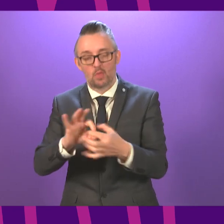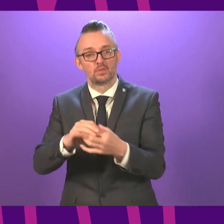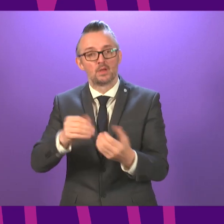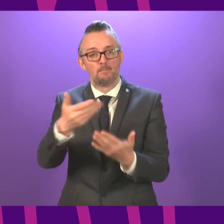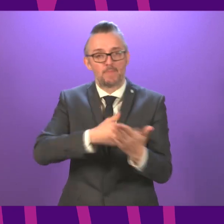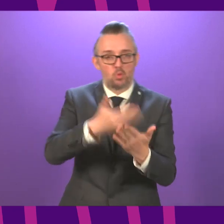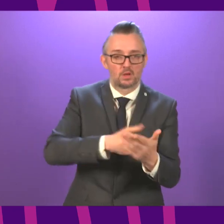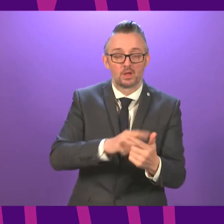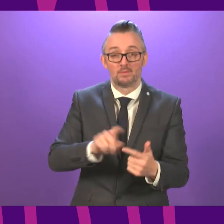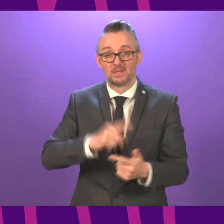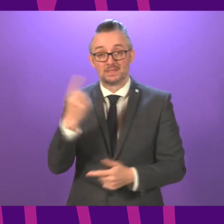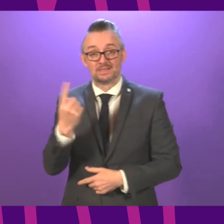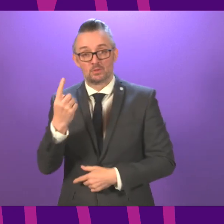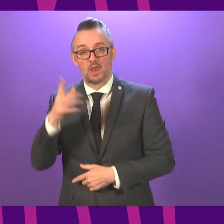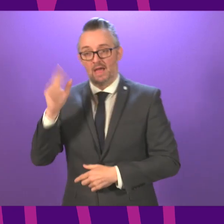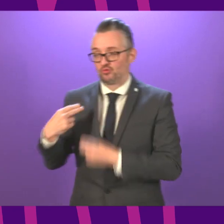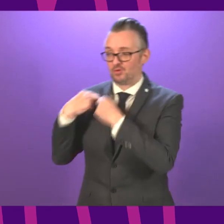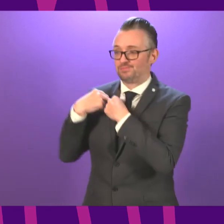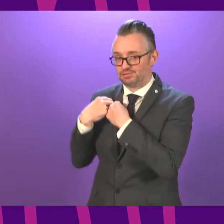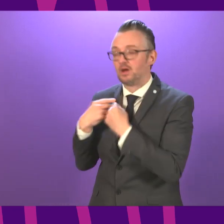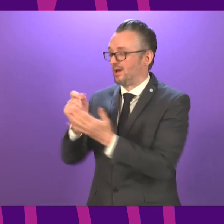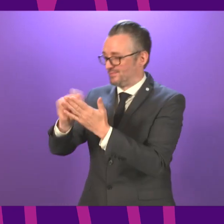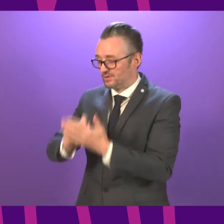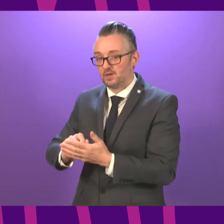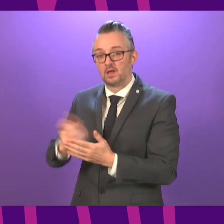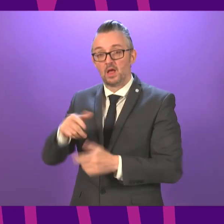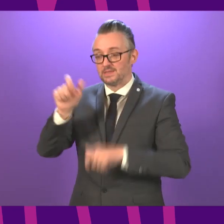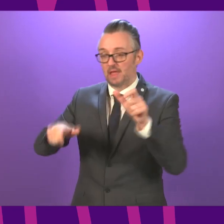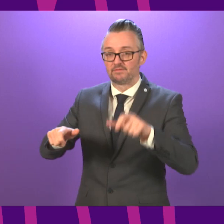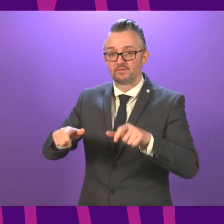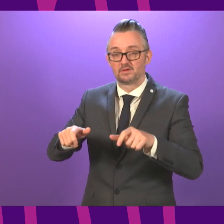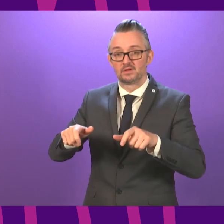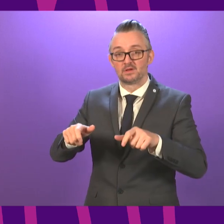task. People cannot get a customs agent for love nor money now because they are so busy.